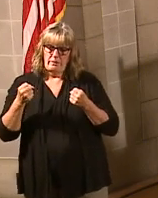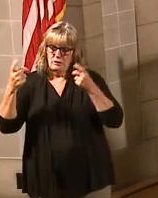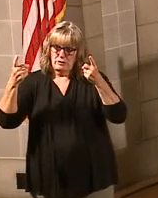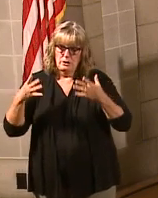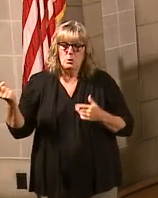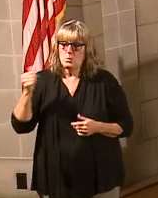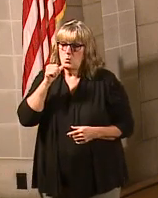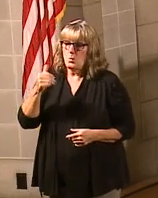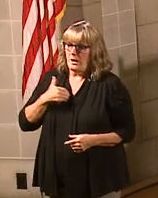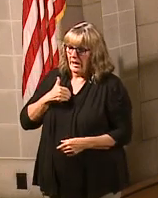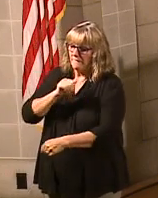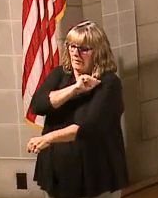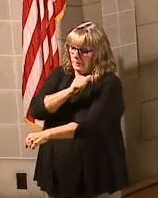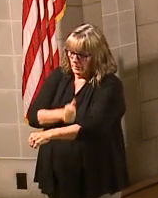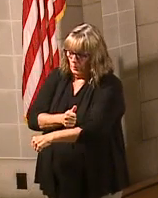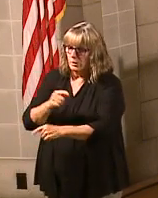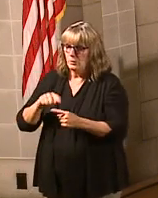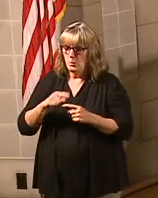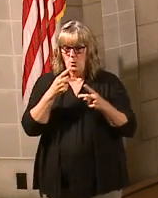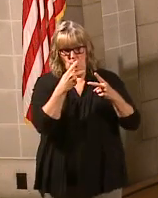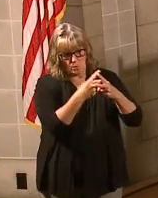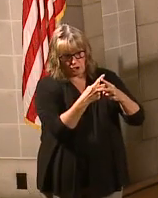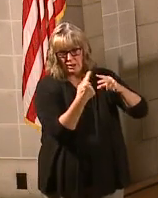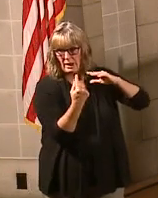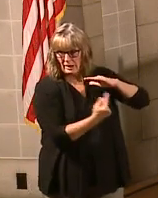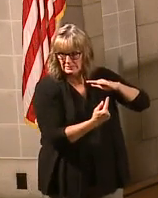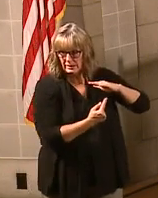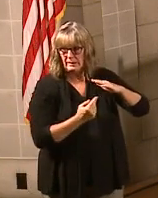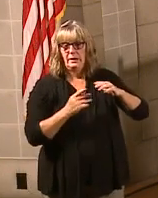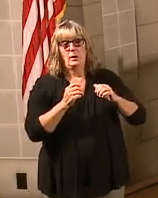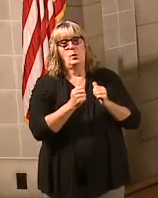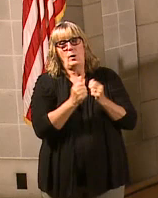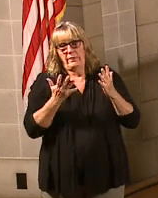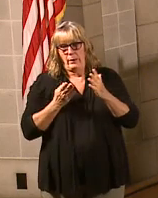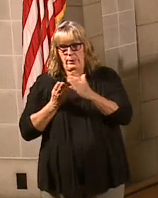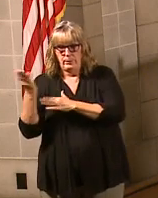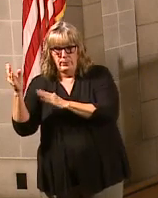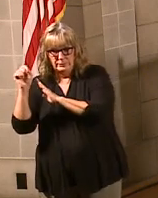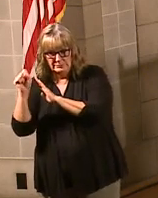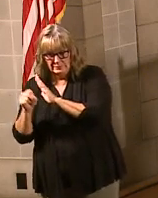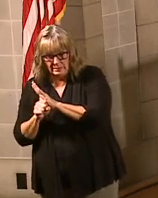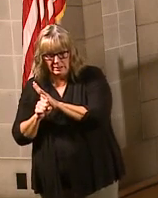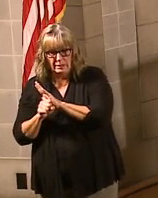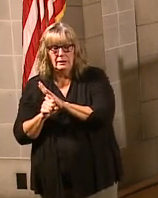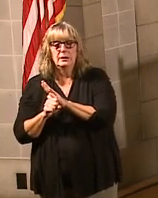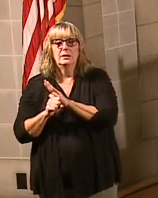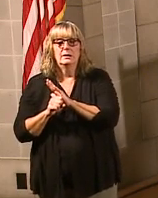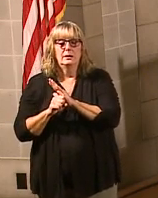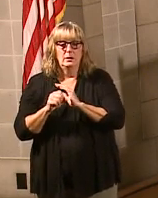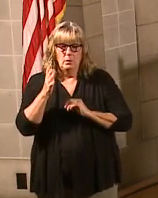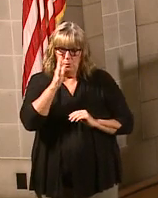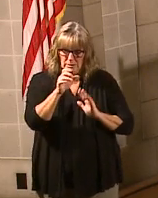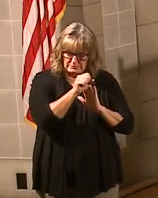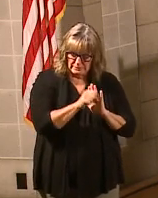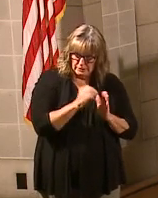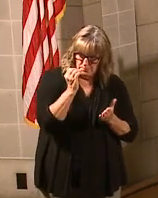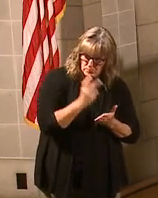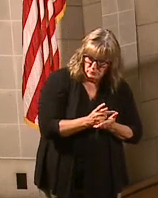CONSIDERATION. [ SPEAKER OFF MIC ] SO WHEN I SAID THAT THE DOUGLAS COUNTY HEALTH DIRECTOR DOES NOT HAVE THE AUTHORITY TO